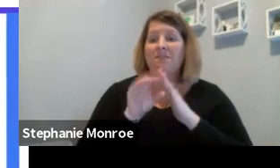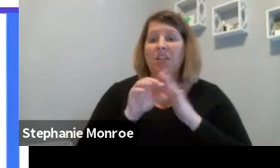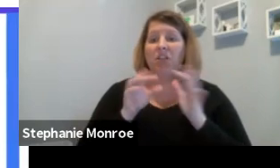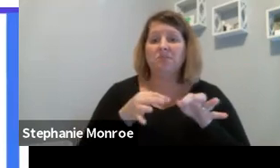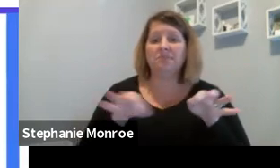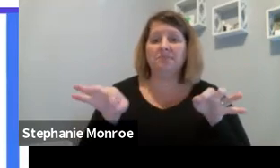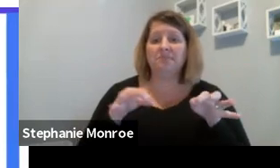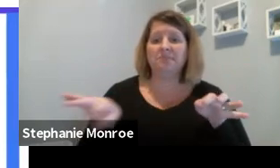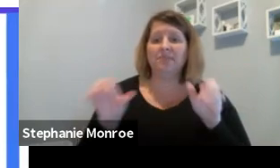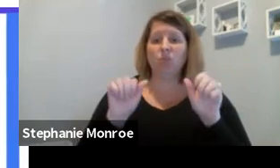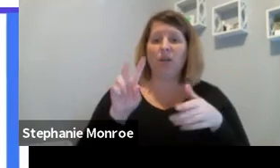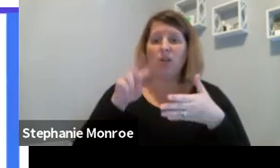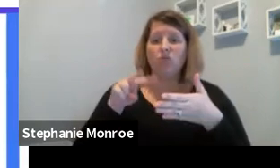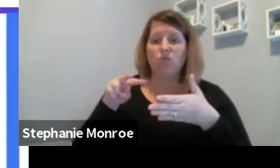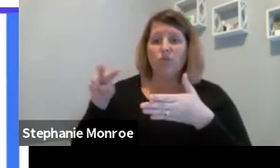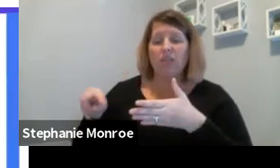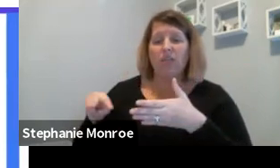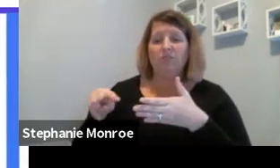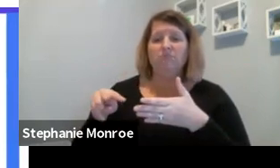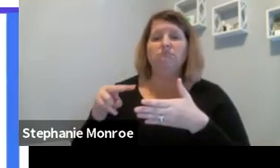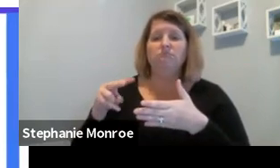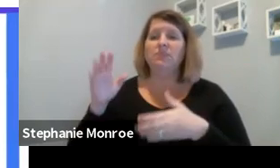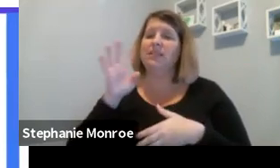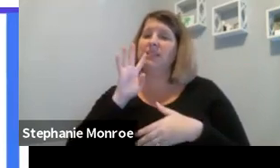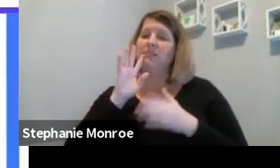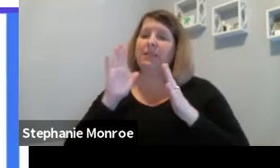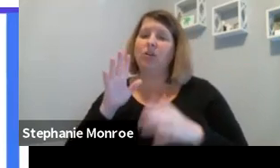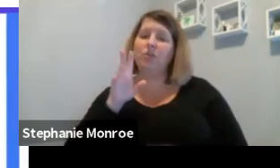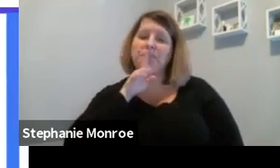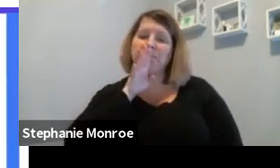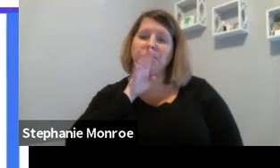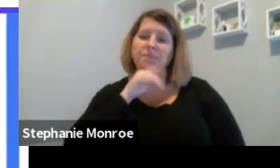so that you can be able to read the words that we are speaking.